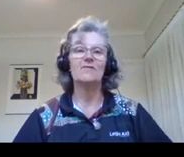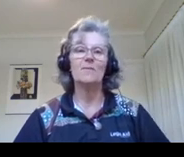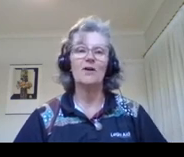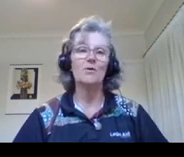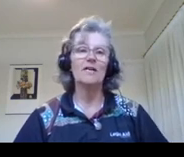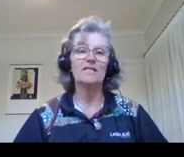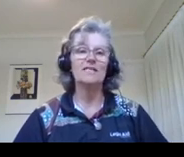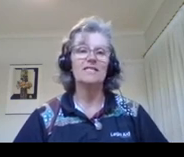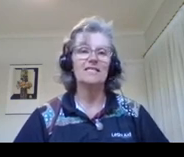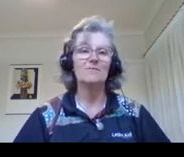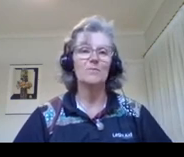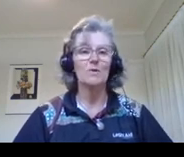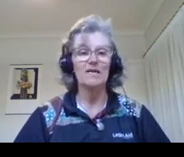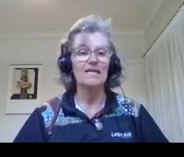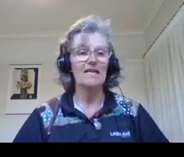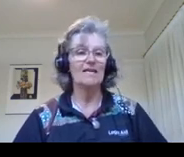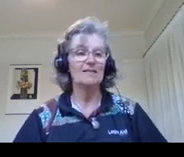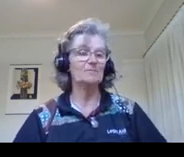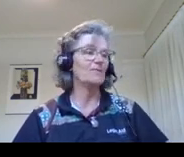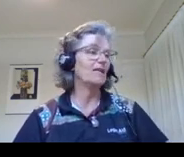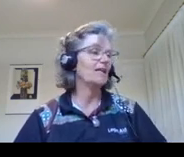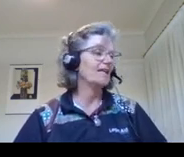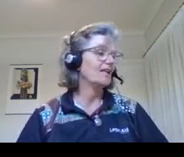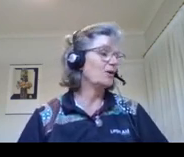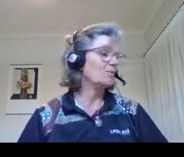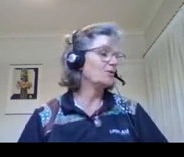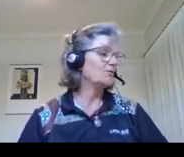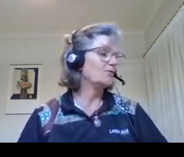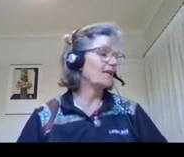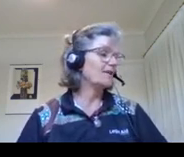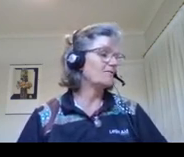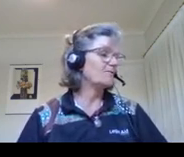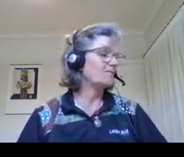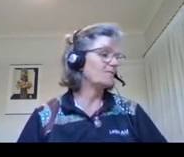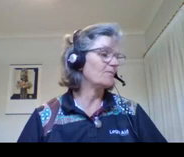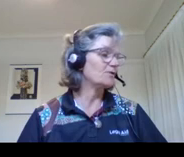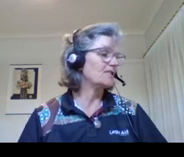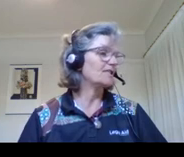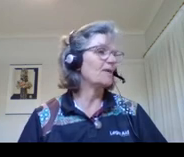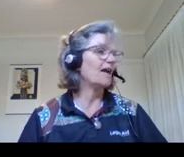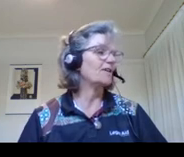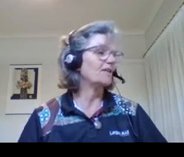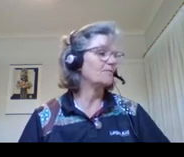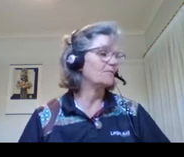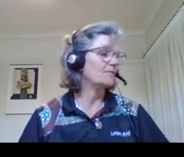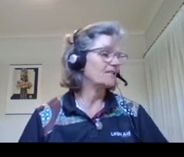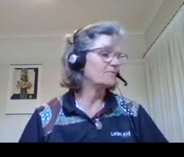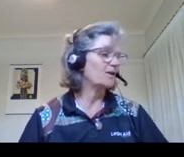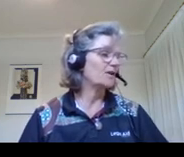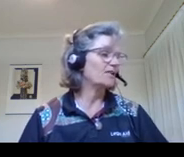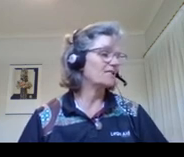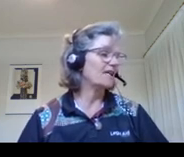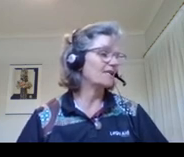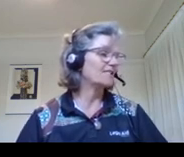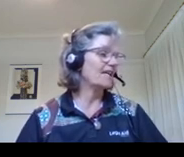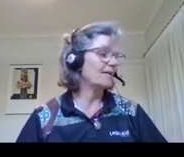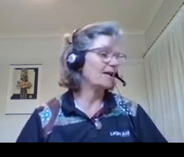from our audience that's pretty topical for them with most of them having experienced a scammer